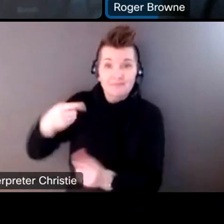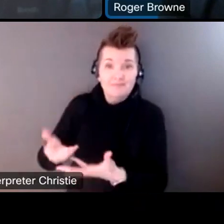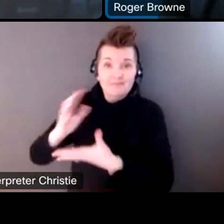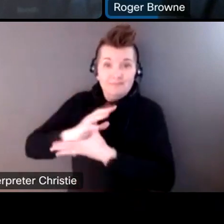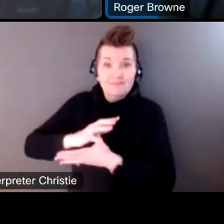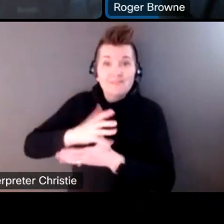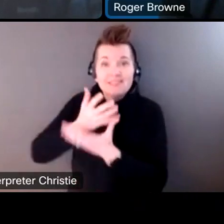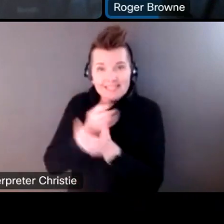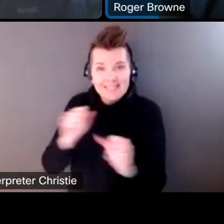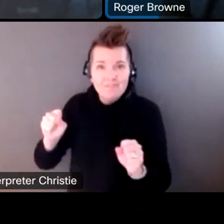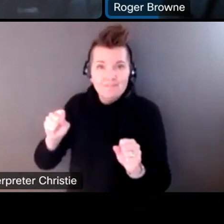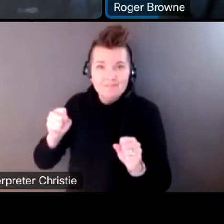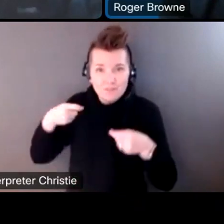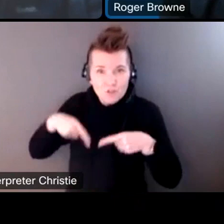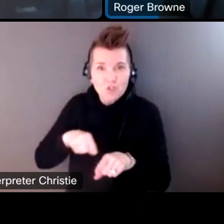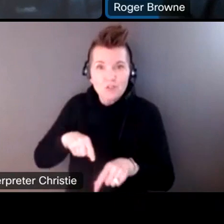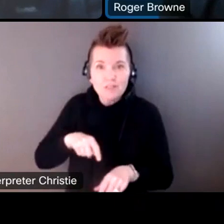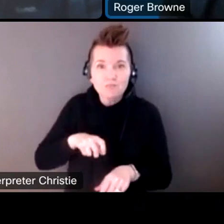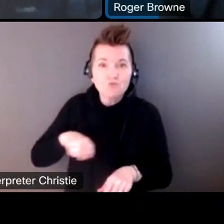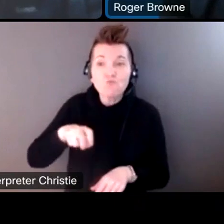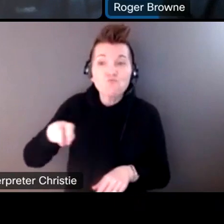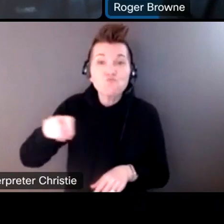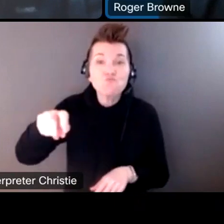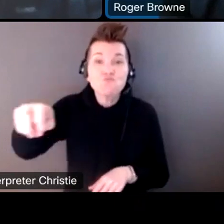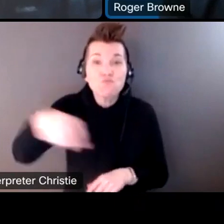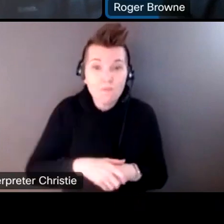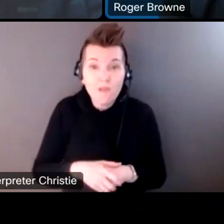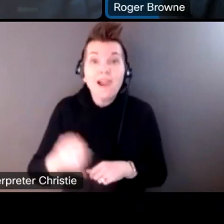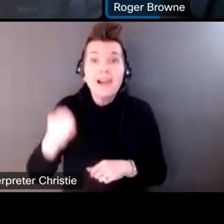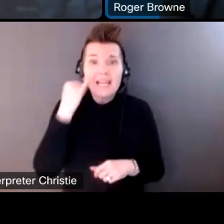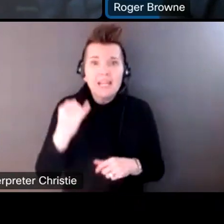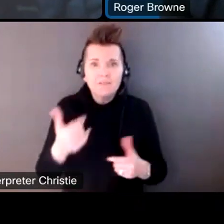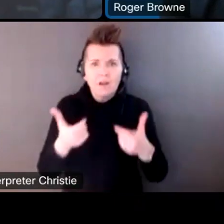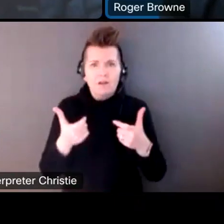So when there is a mid-block closure, the idea for wayfinding is to ensure that notification